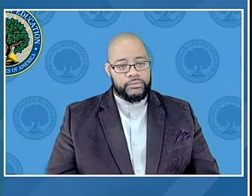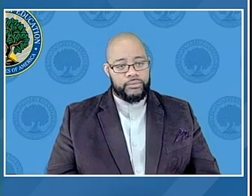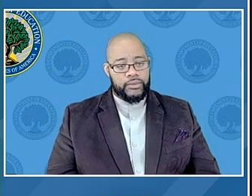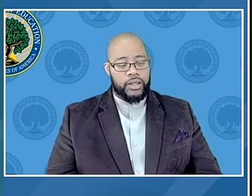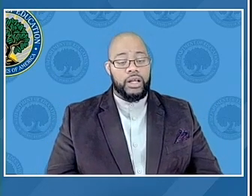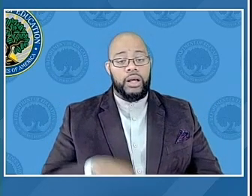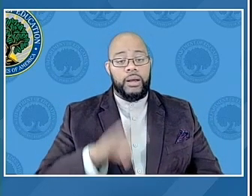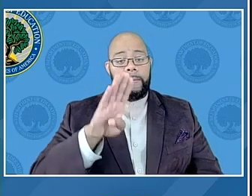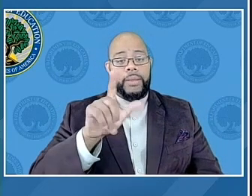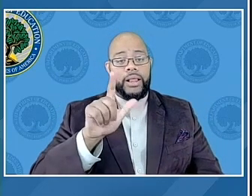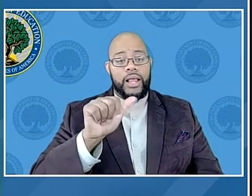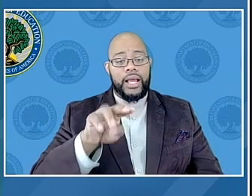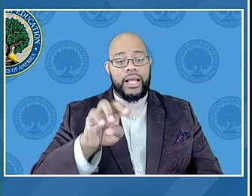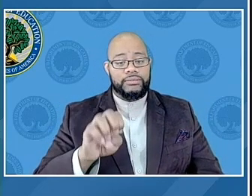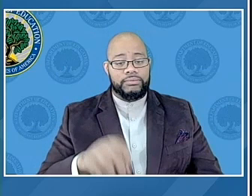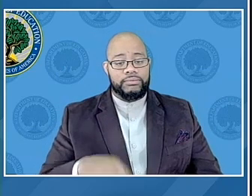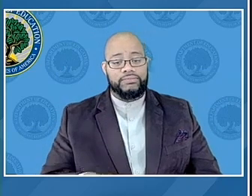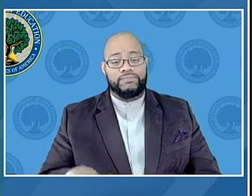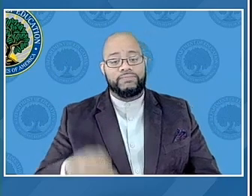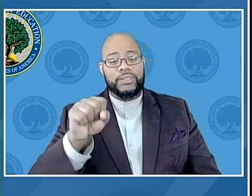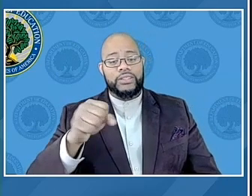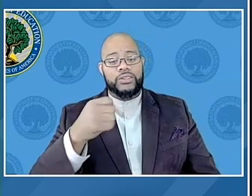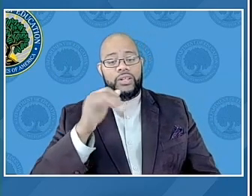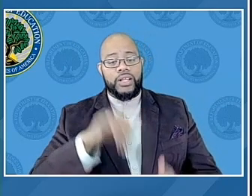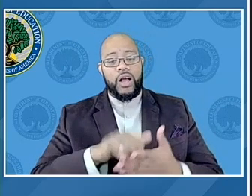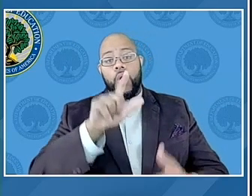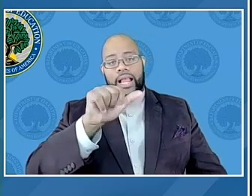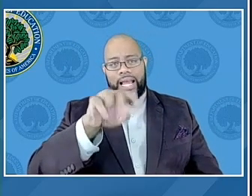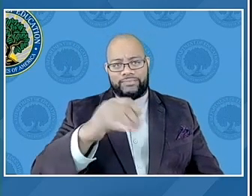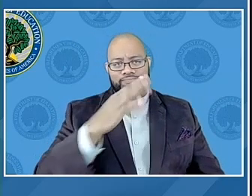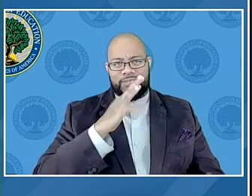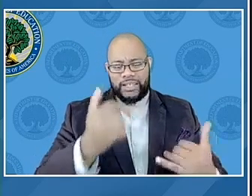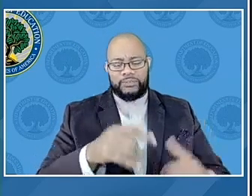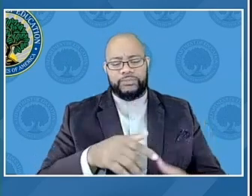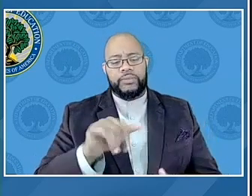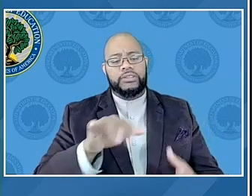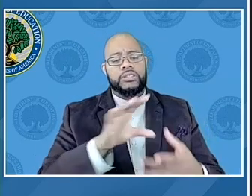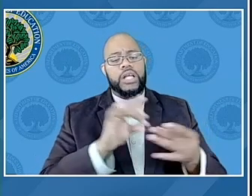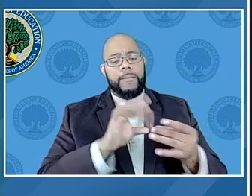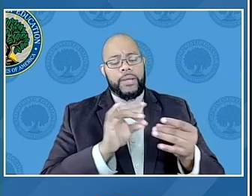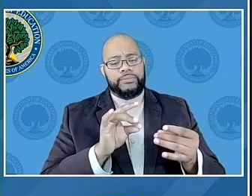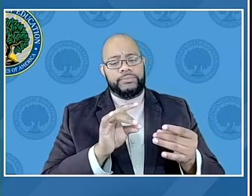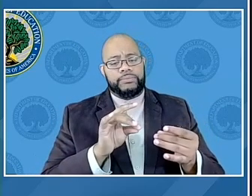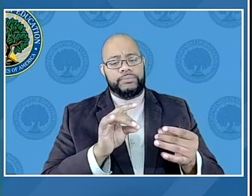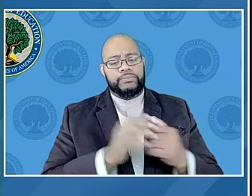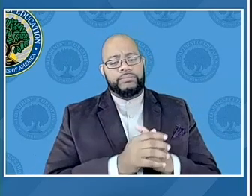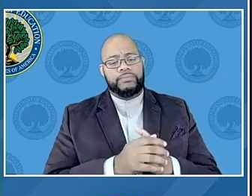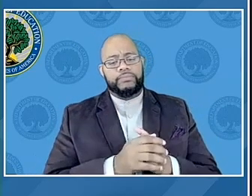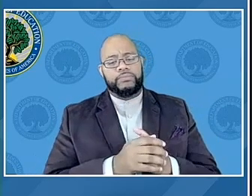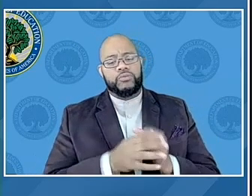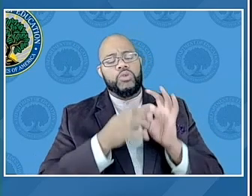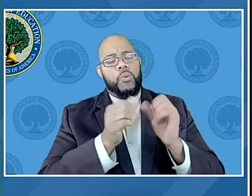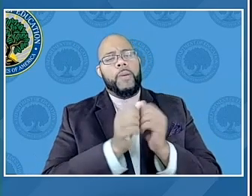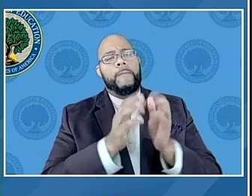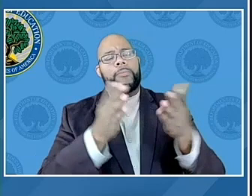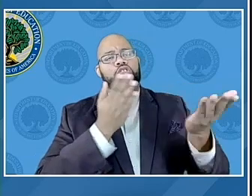Yeah. So this is also a comment, kind of tangentially related to Public Service Loan Forgiveness.